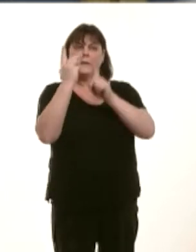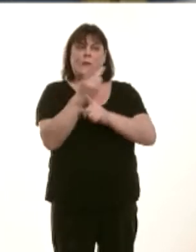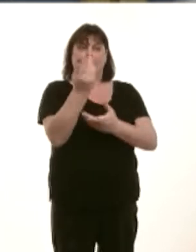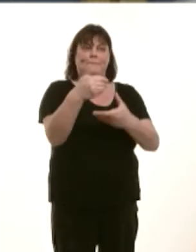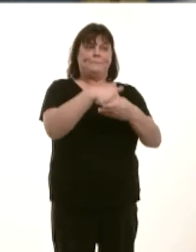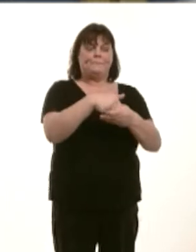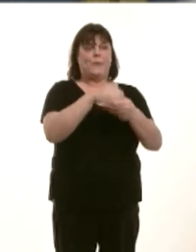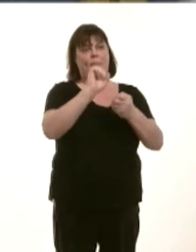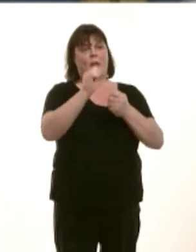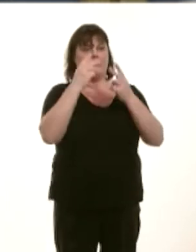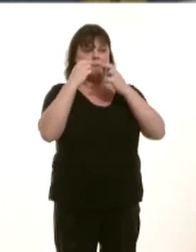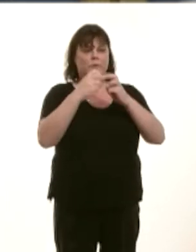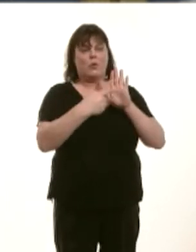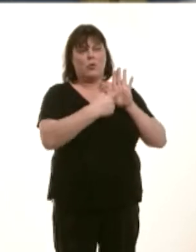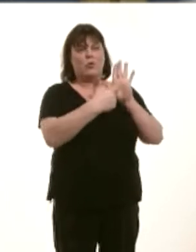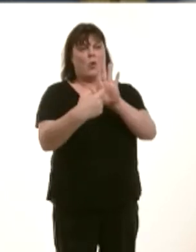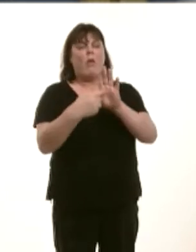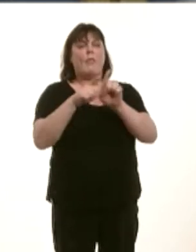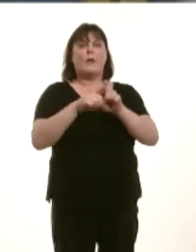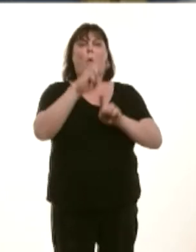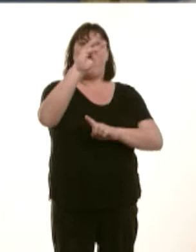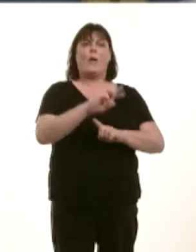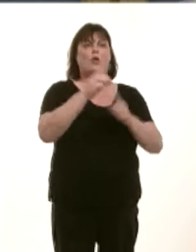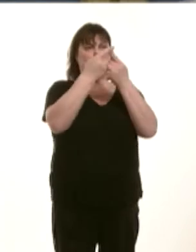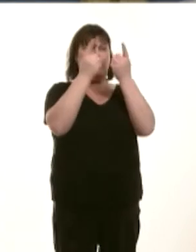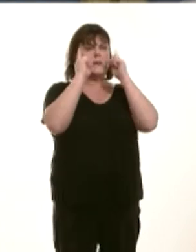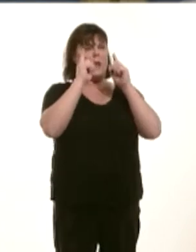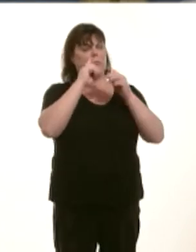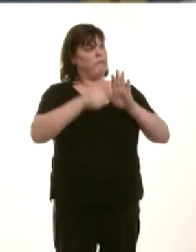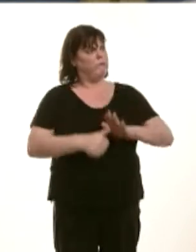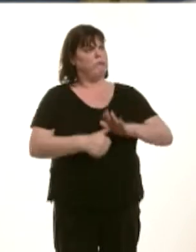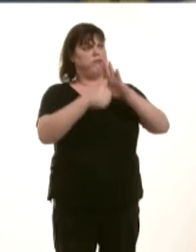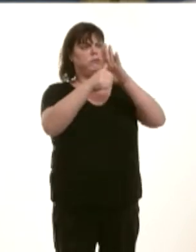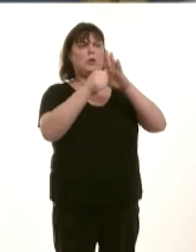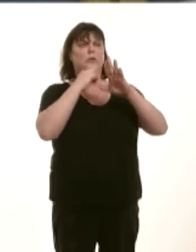potential of Welsh universities to be leading players in the regenerations of our city regions?